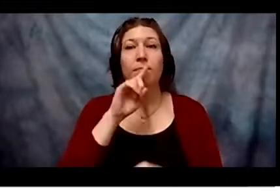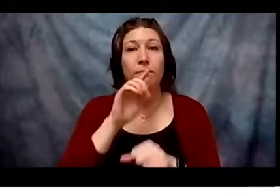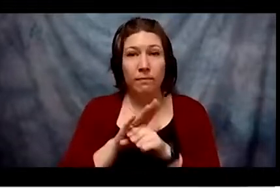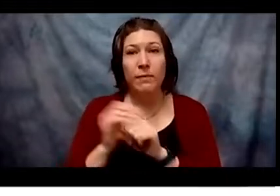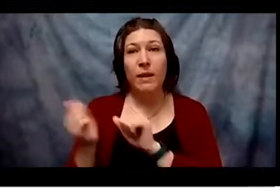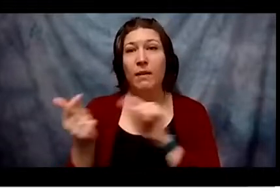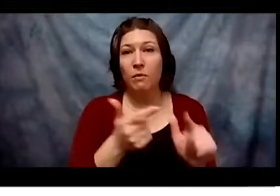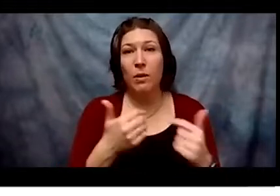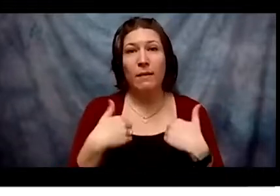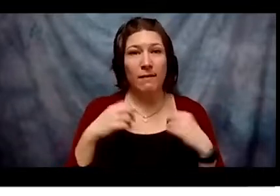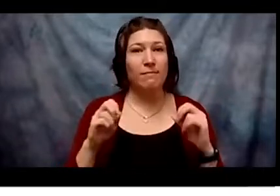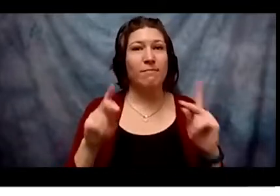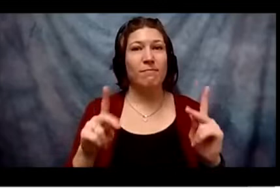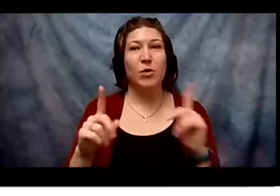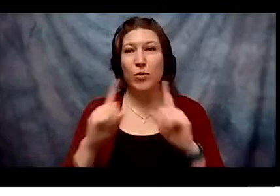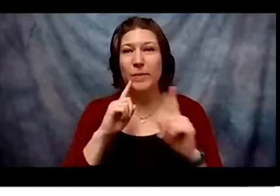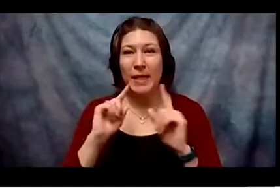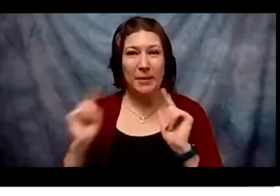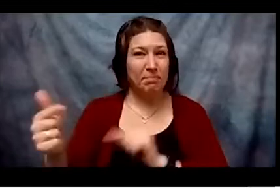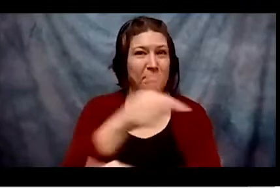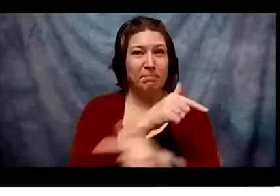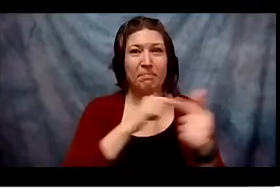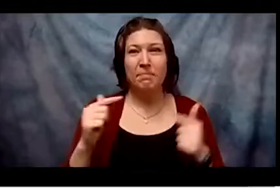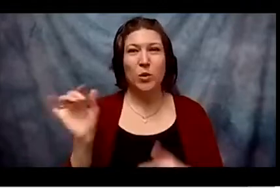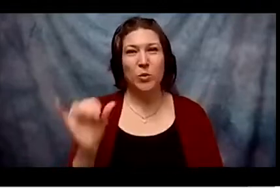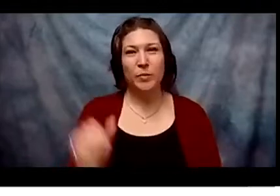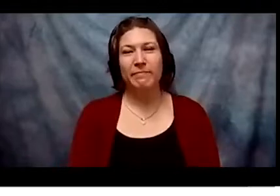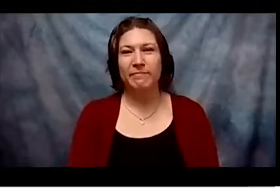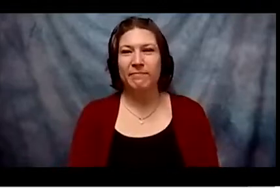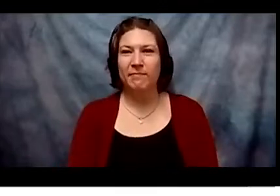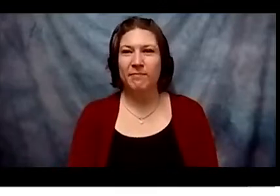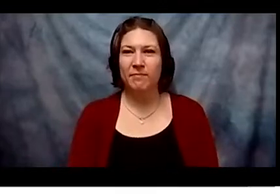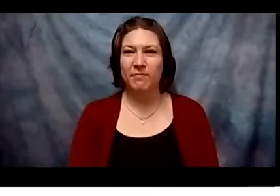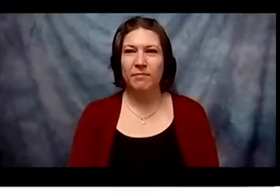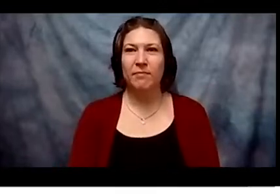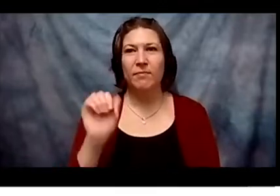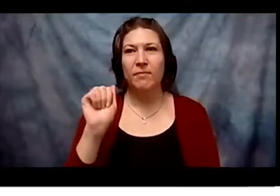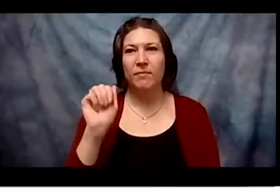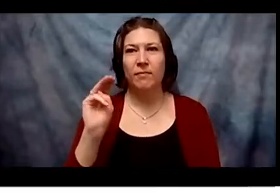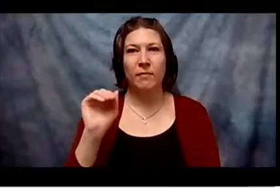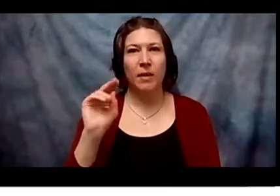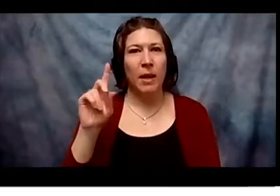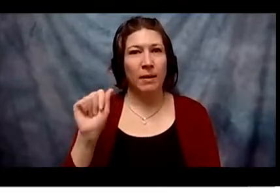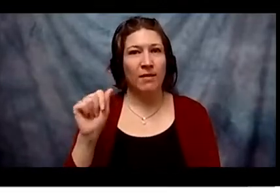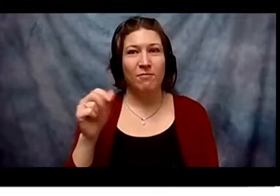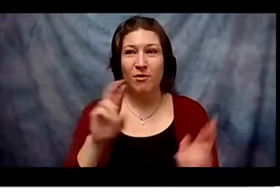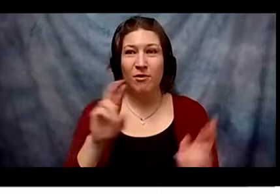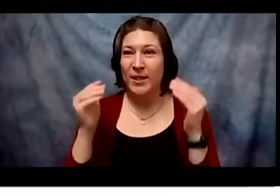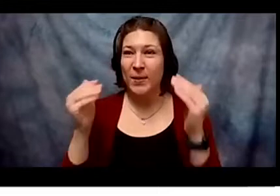has a chance to speak as well. Amanda, I think we're ready. Thanks. Can we pause the recording as well?